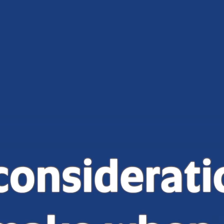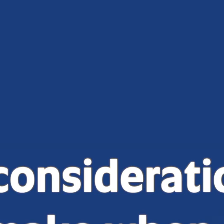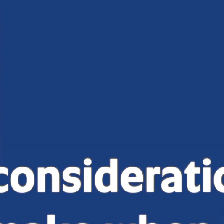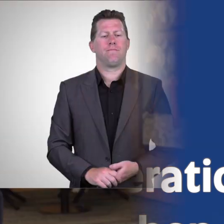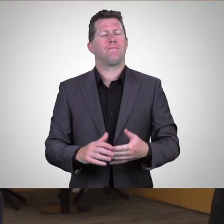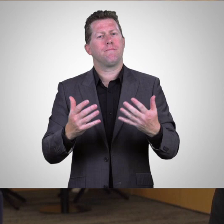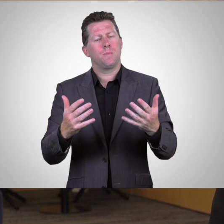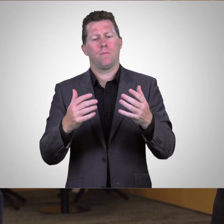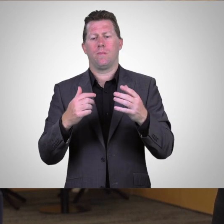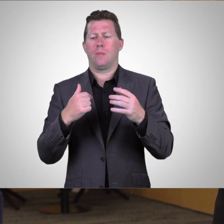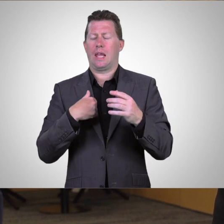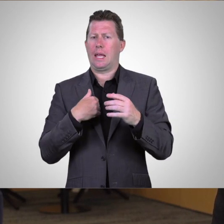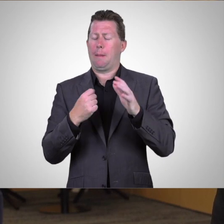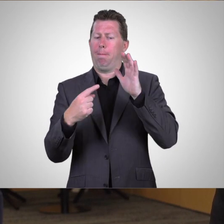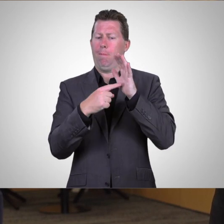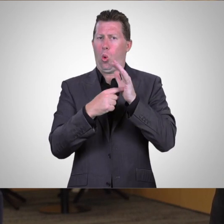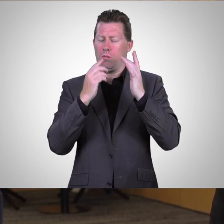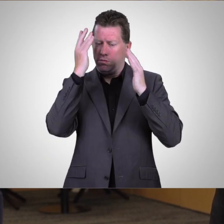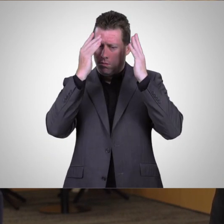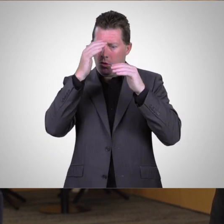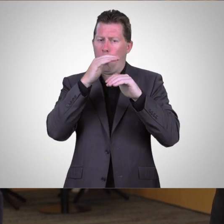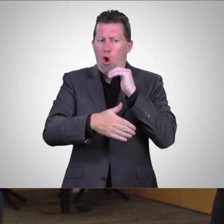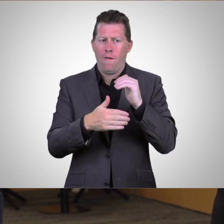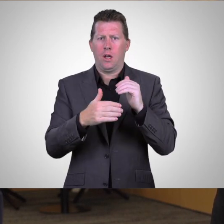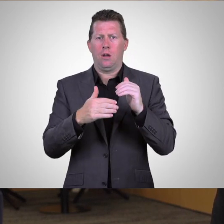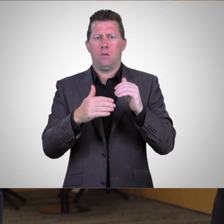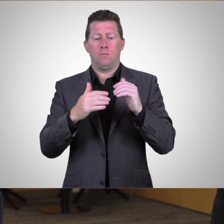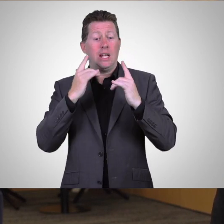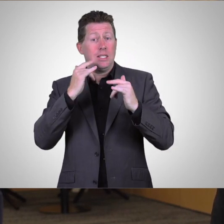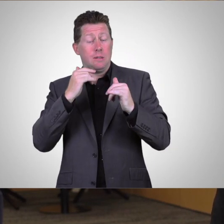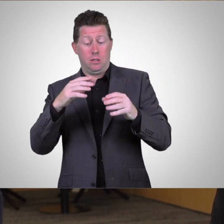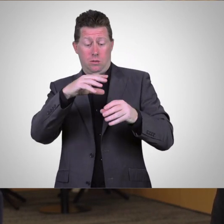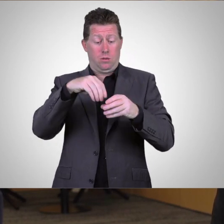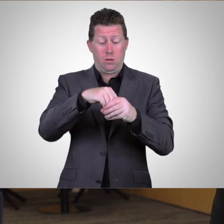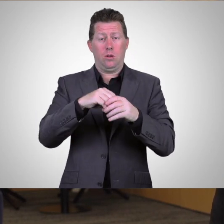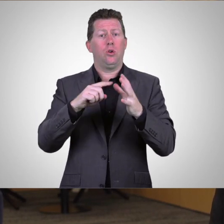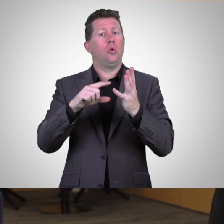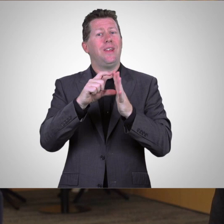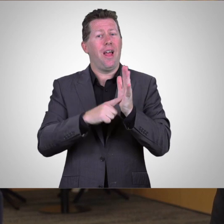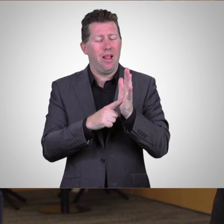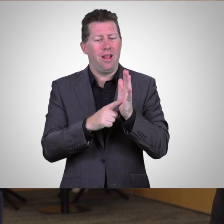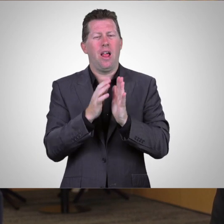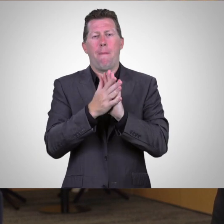So some key considerations when designing assessments with UDL in mind are really going back